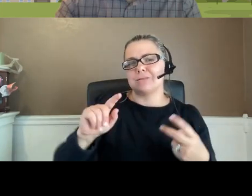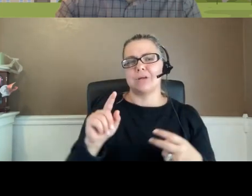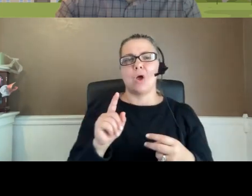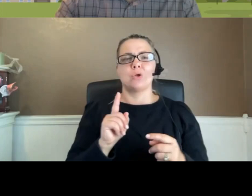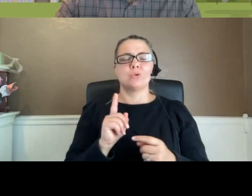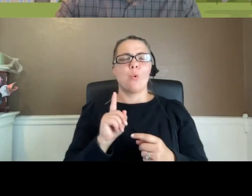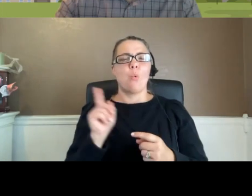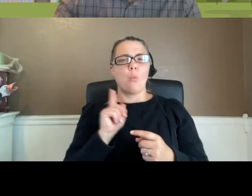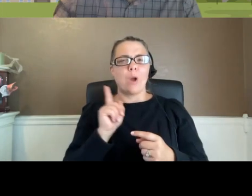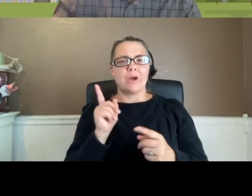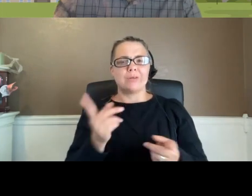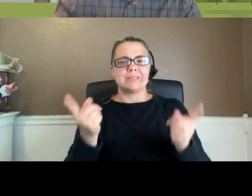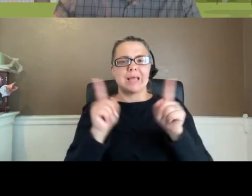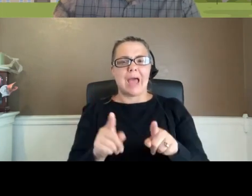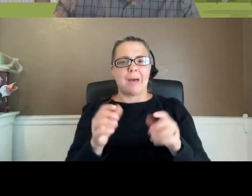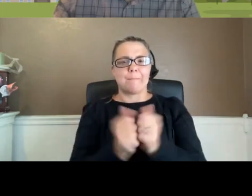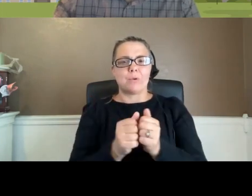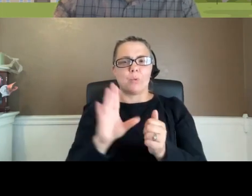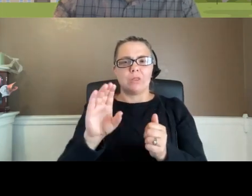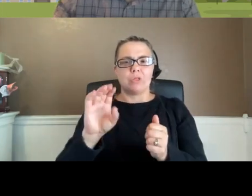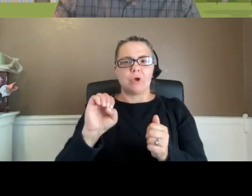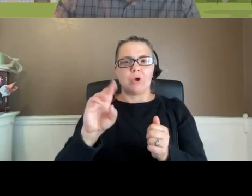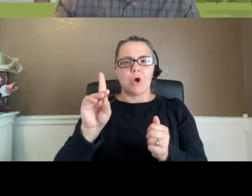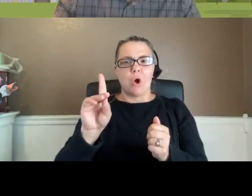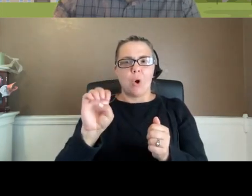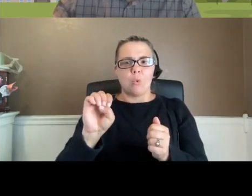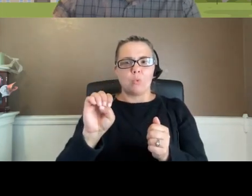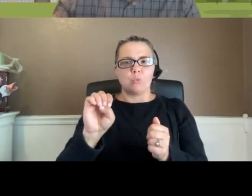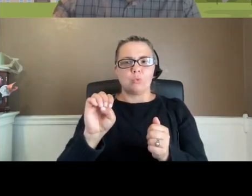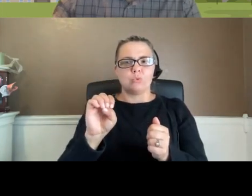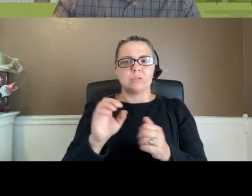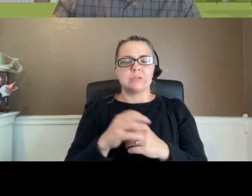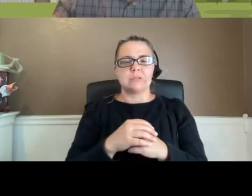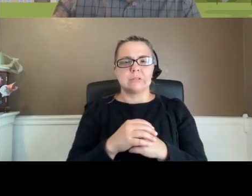I know sometimes in reports that I've done or in reports that I've read, I thought oh I really know